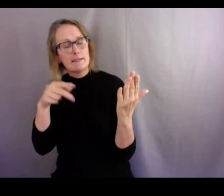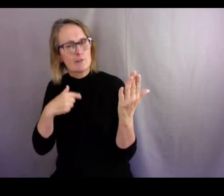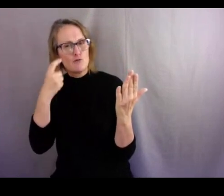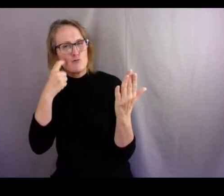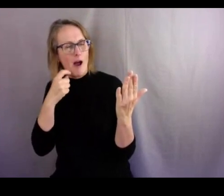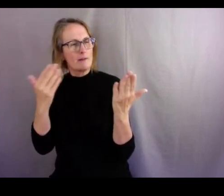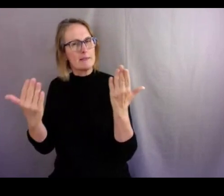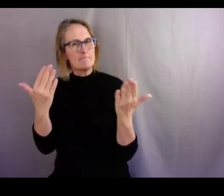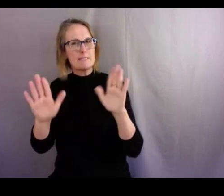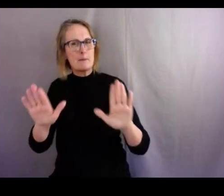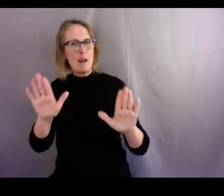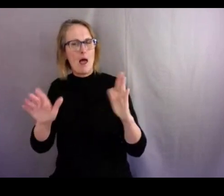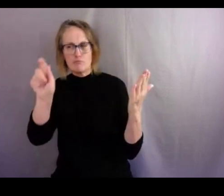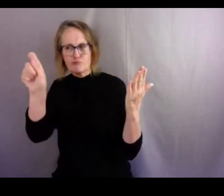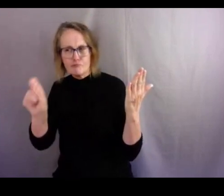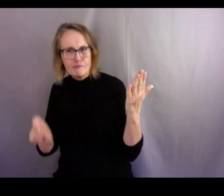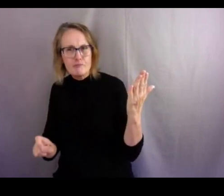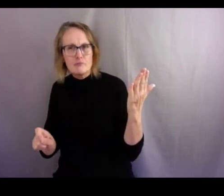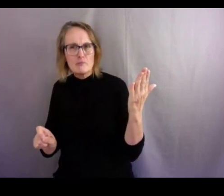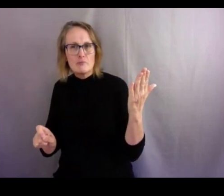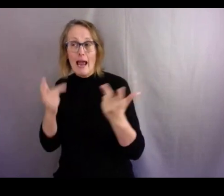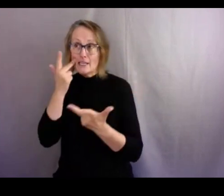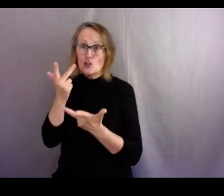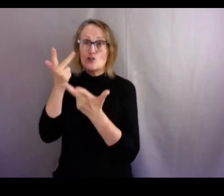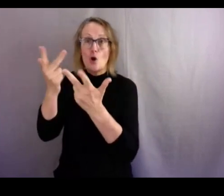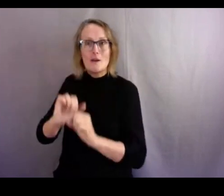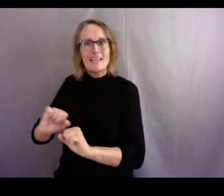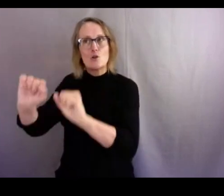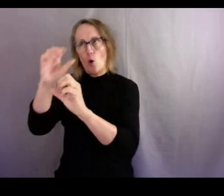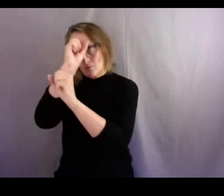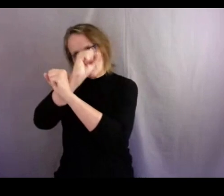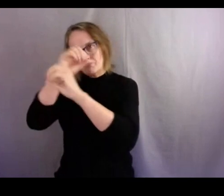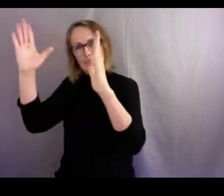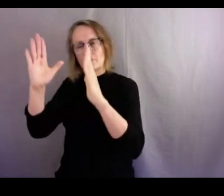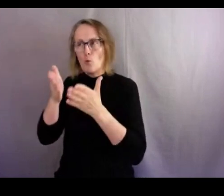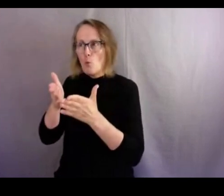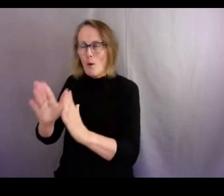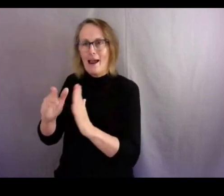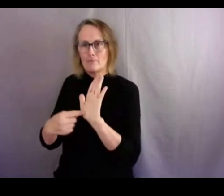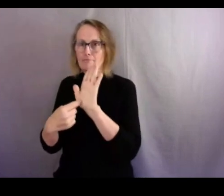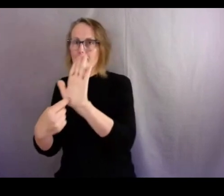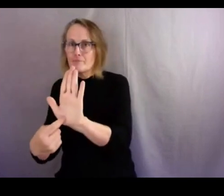published in 1882 and presented his own vision in a highly successful literary pastiche.